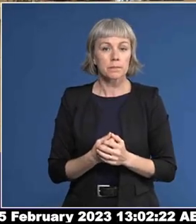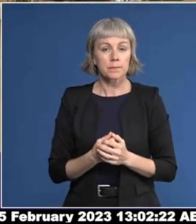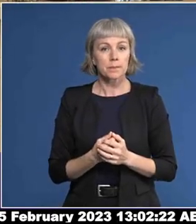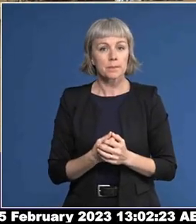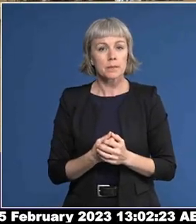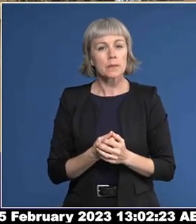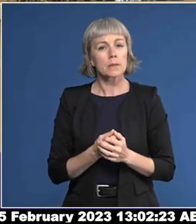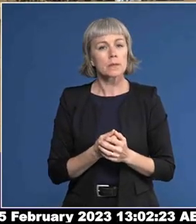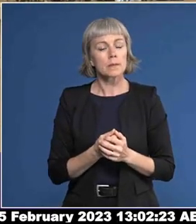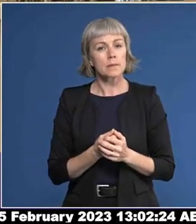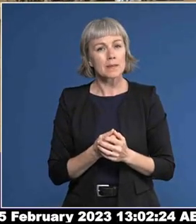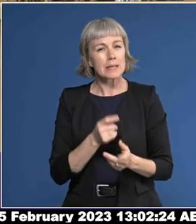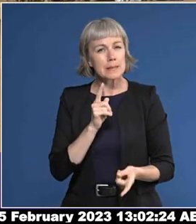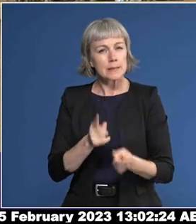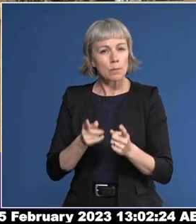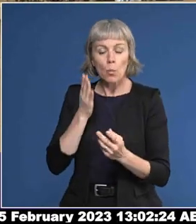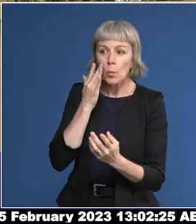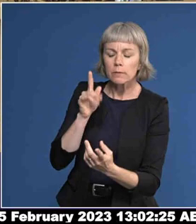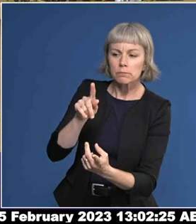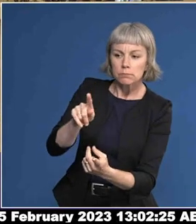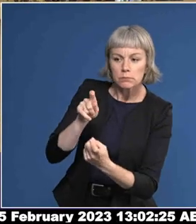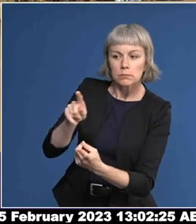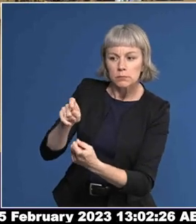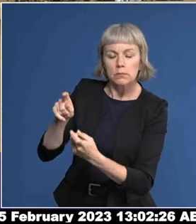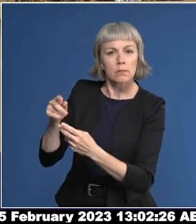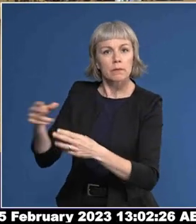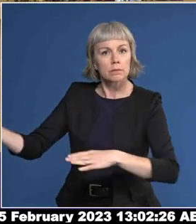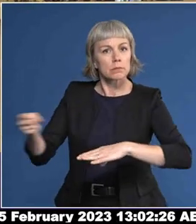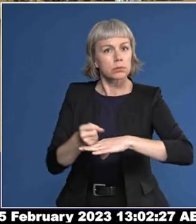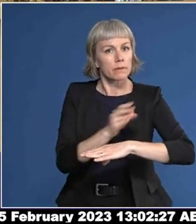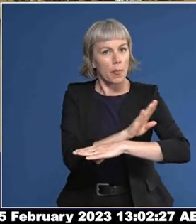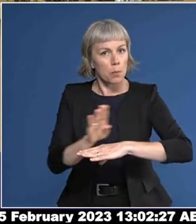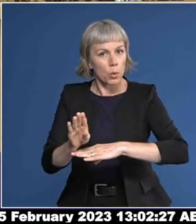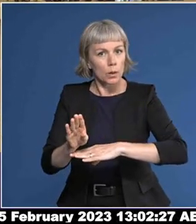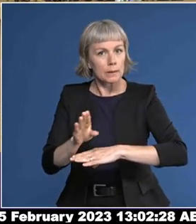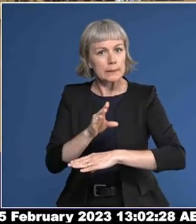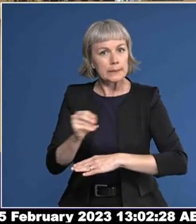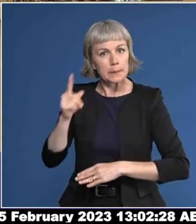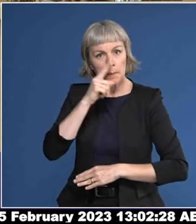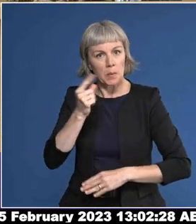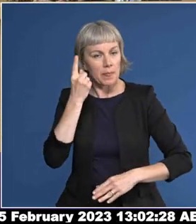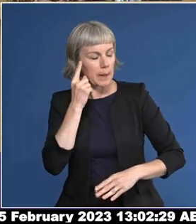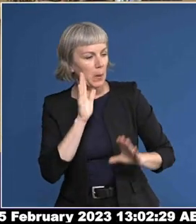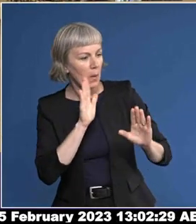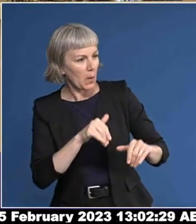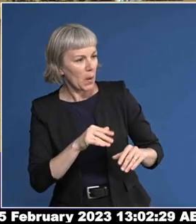not-for-profit boards, for example - it might look great on my CV to be on a not-for-profit board, but don't really understand the complexity of what we are